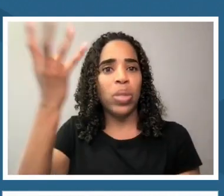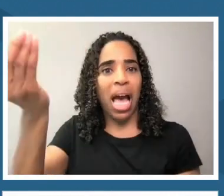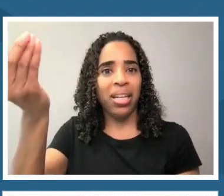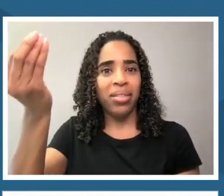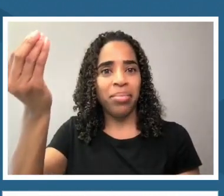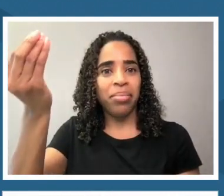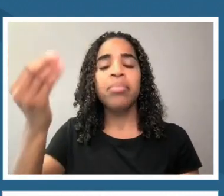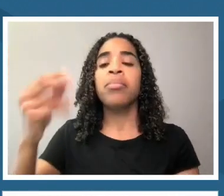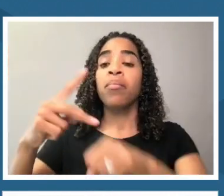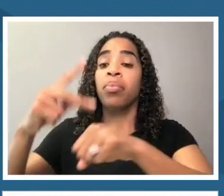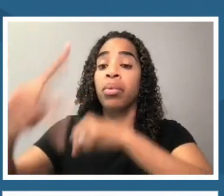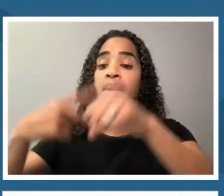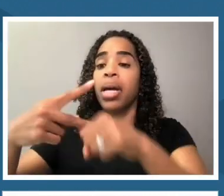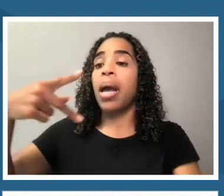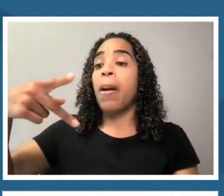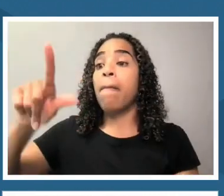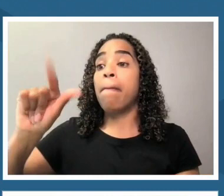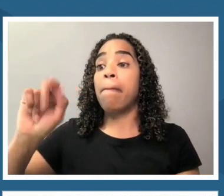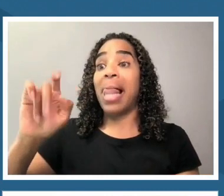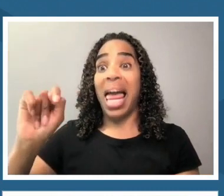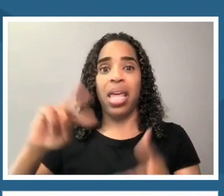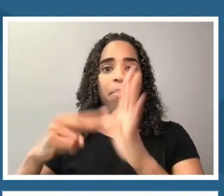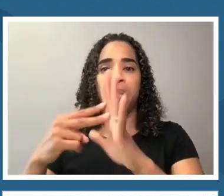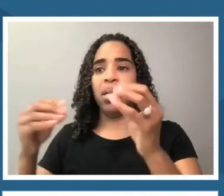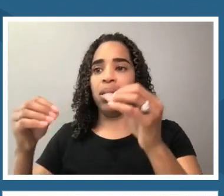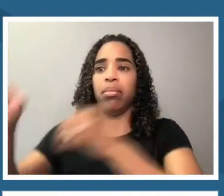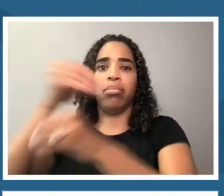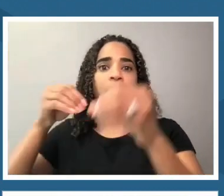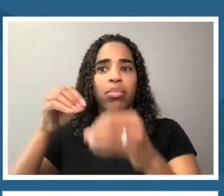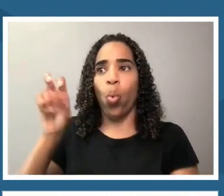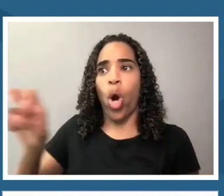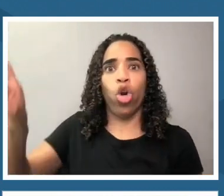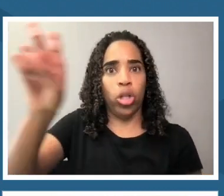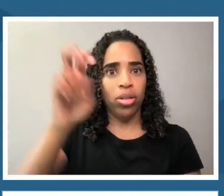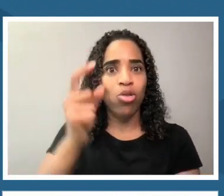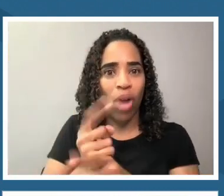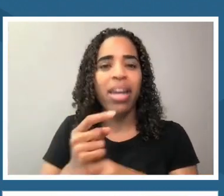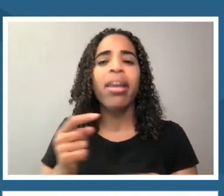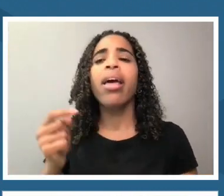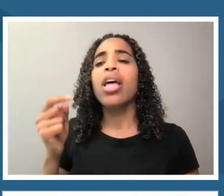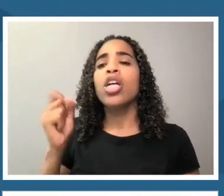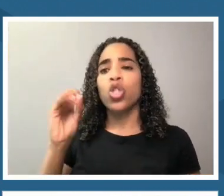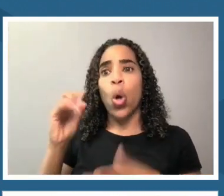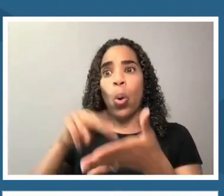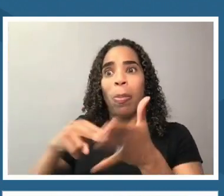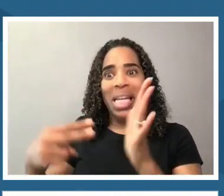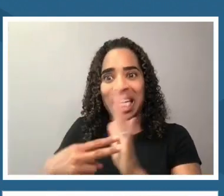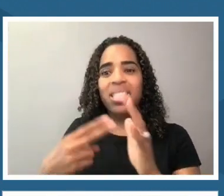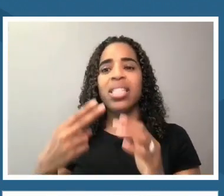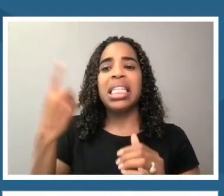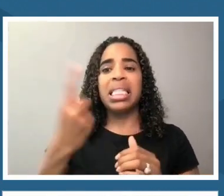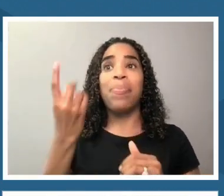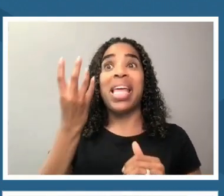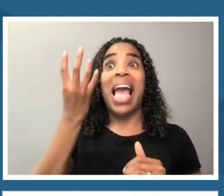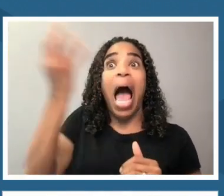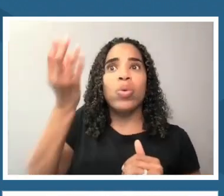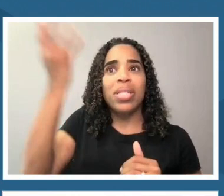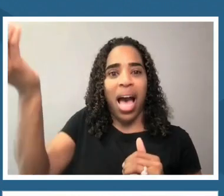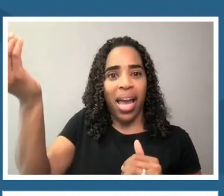wanderers right so so exoplanets are like wonders from the outside and